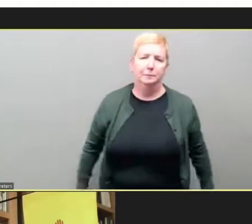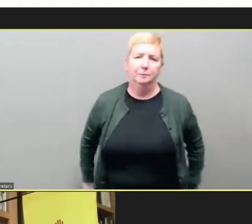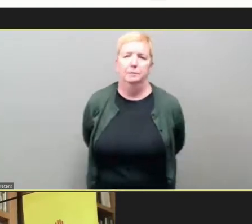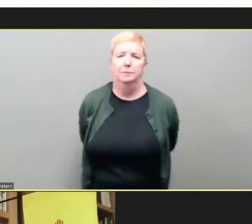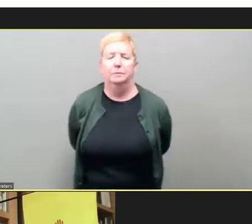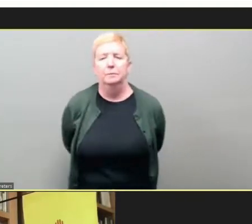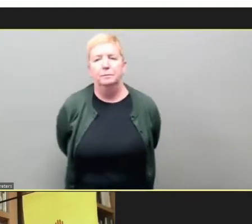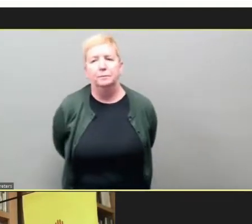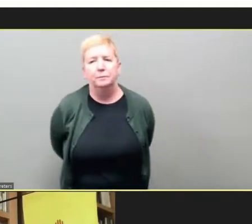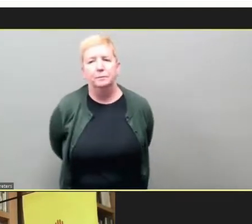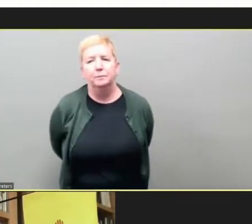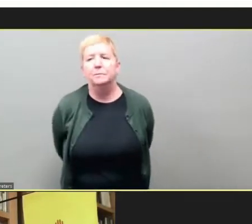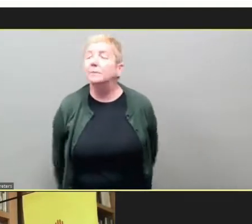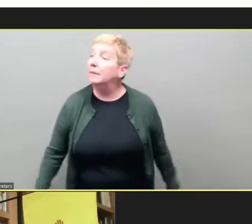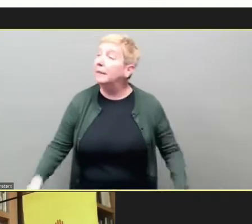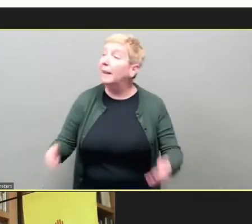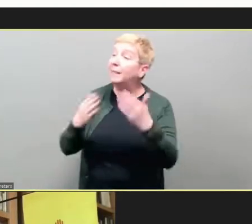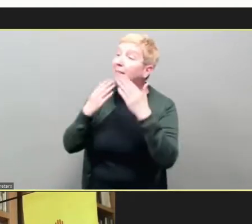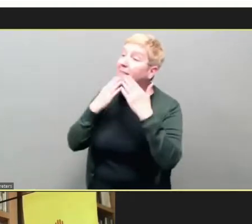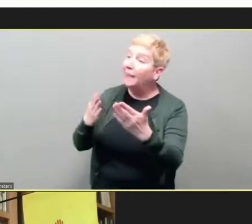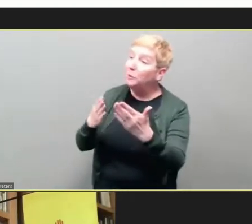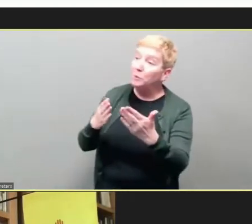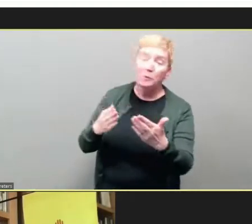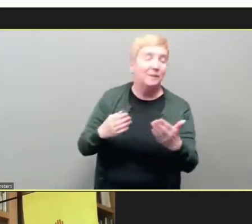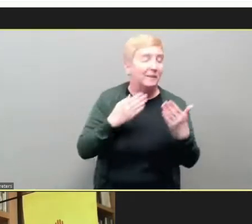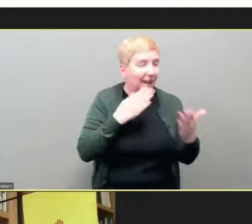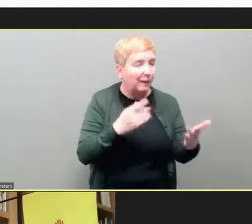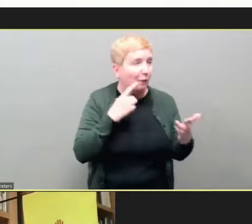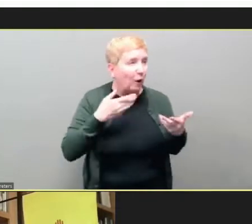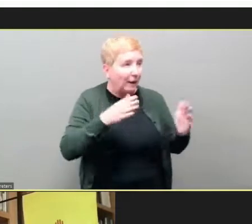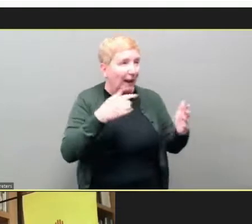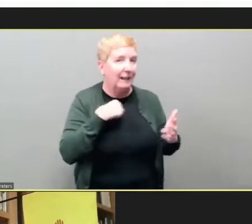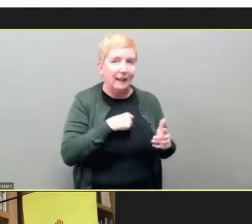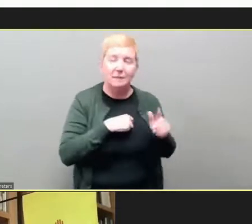Thank you guys as always for giving us this opportunity. Um Doctors Grace with